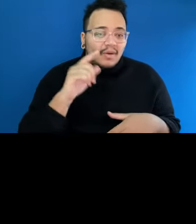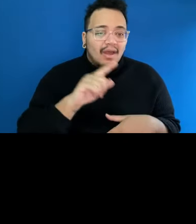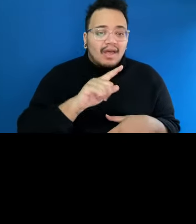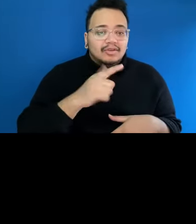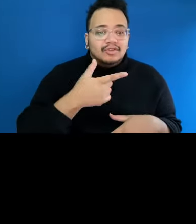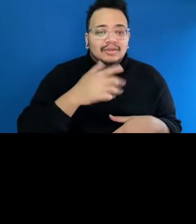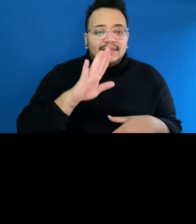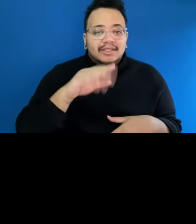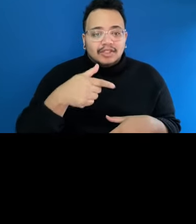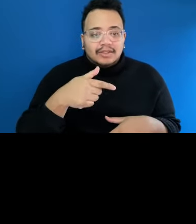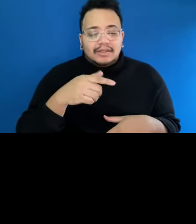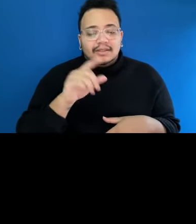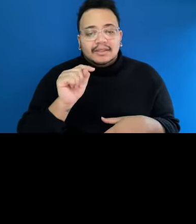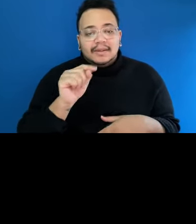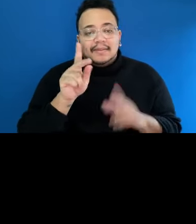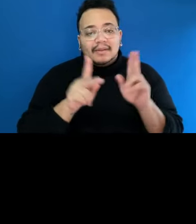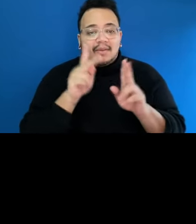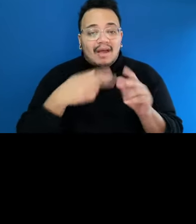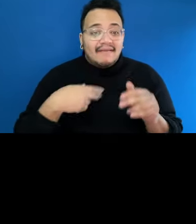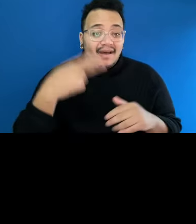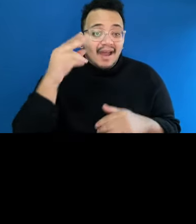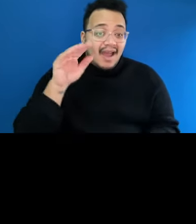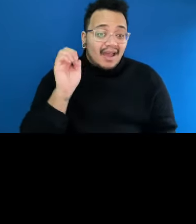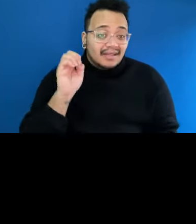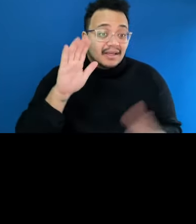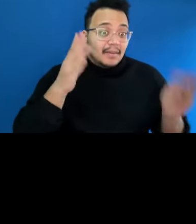on average than the general population.